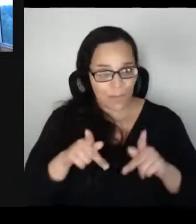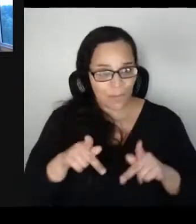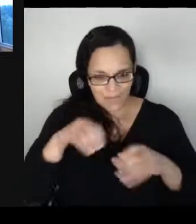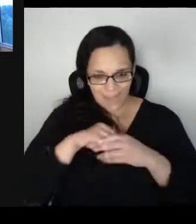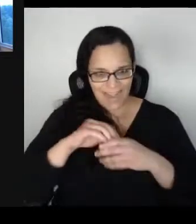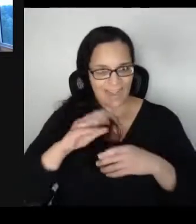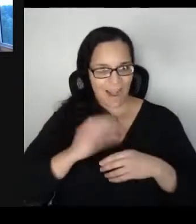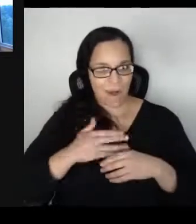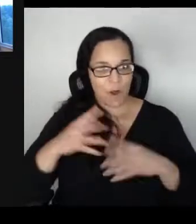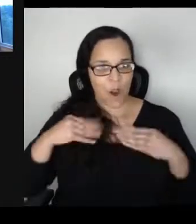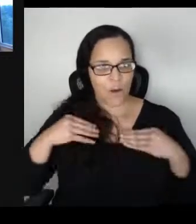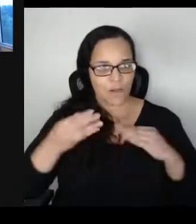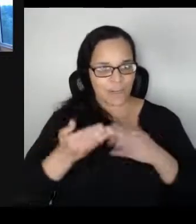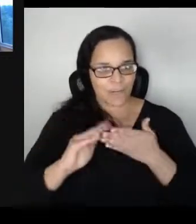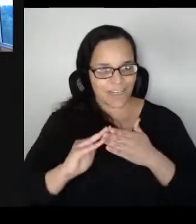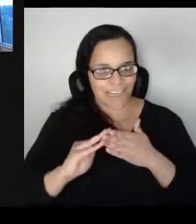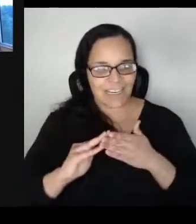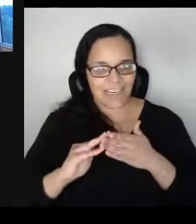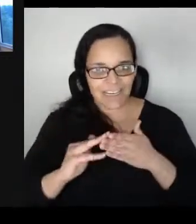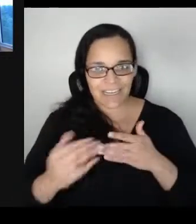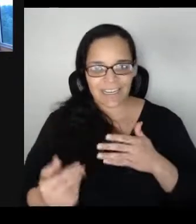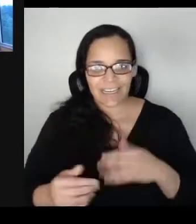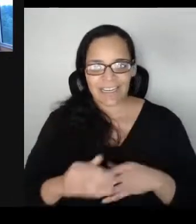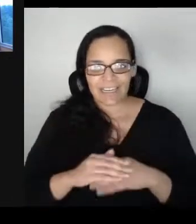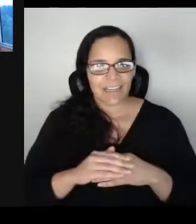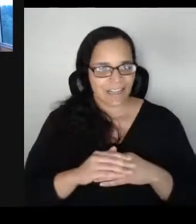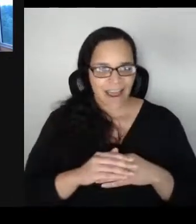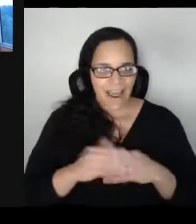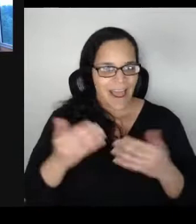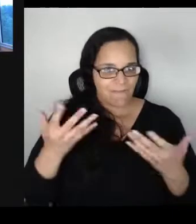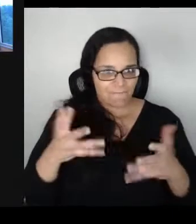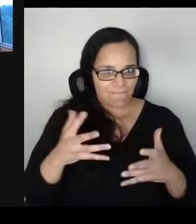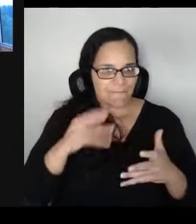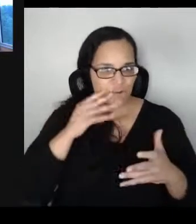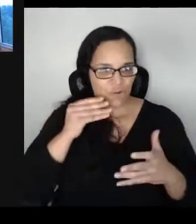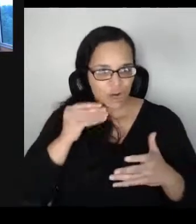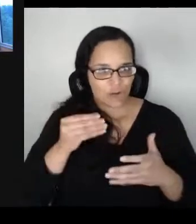Like have so much struggled to come out, to speak up,